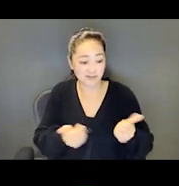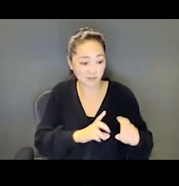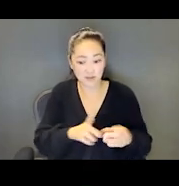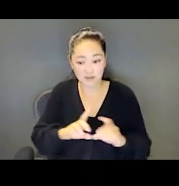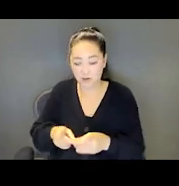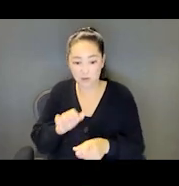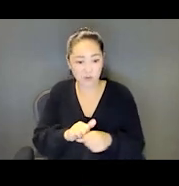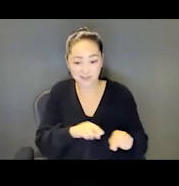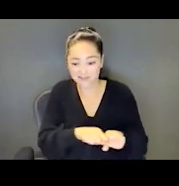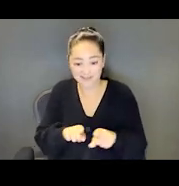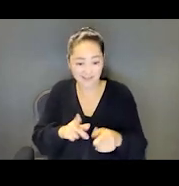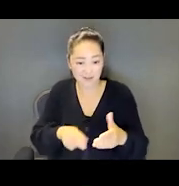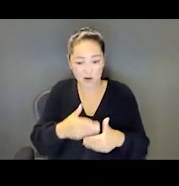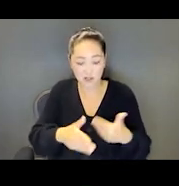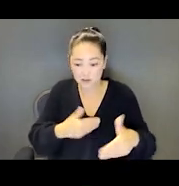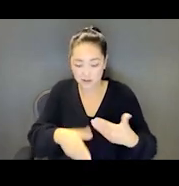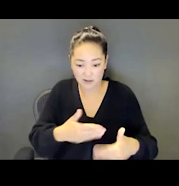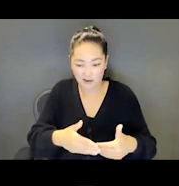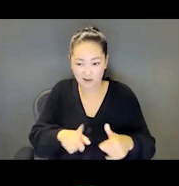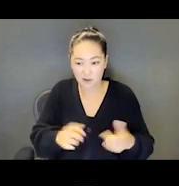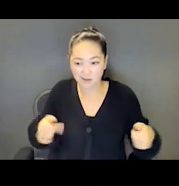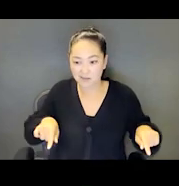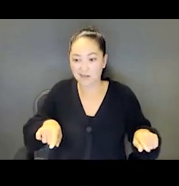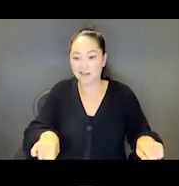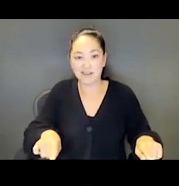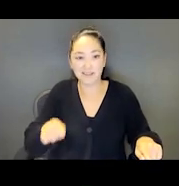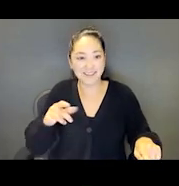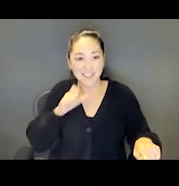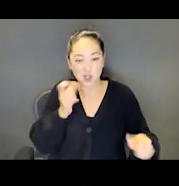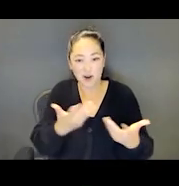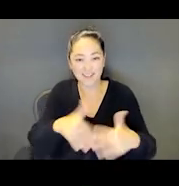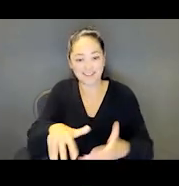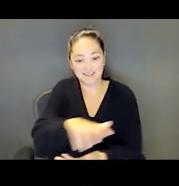Because you're not talking to each other and then when you when it's finally going on then